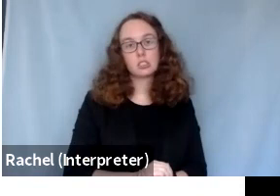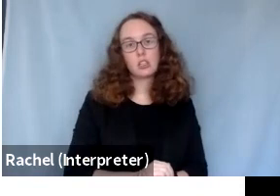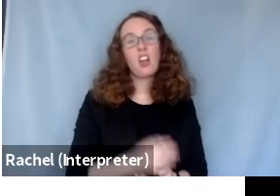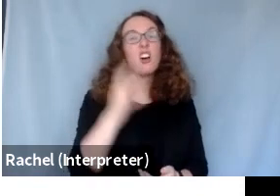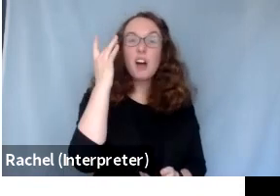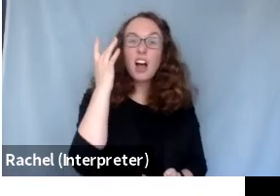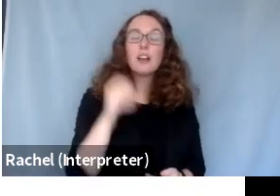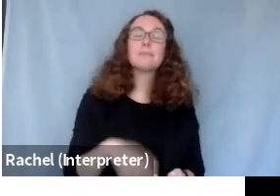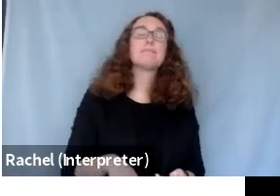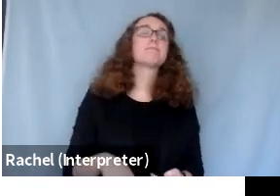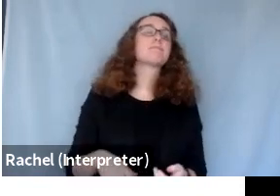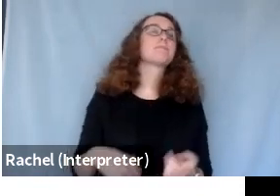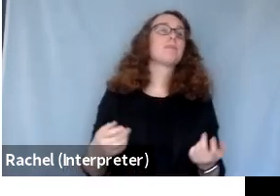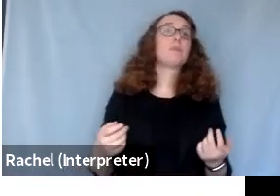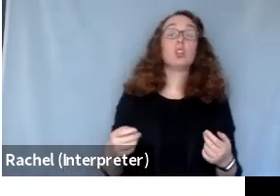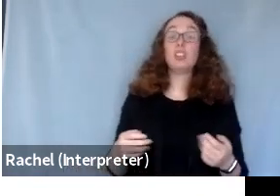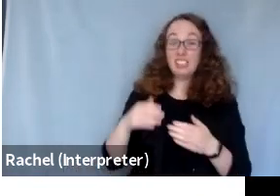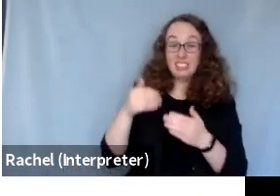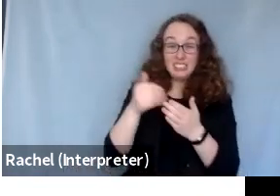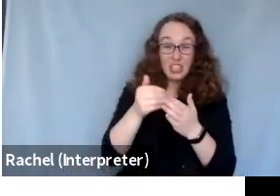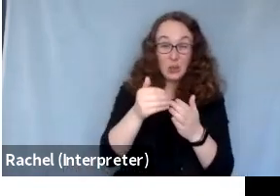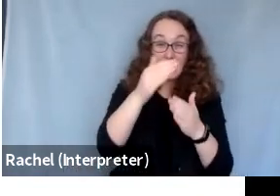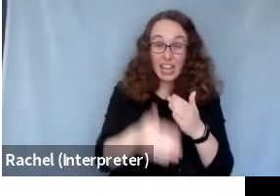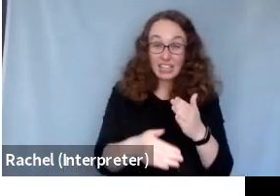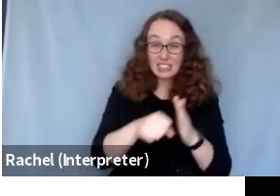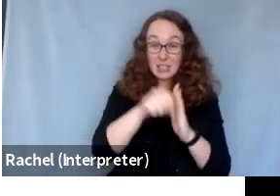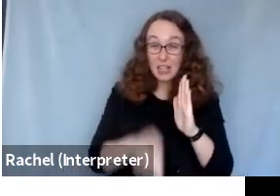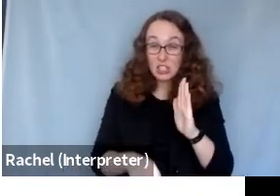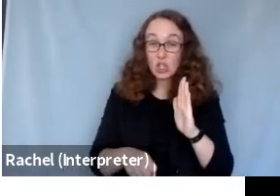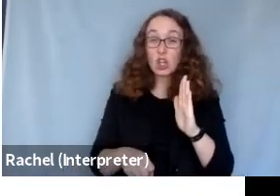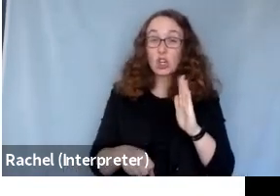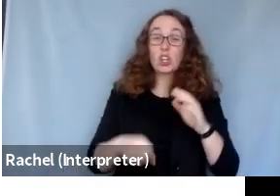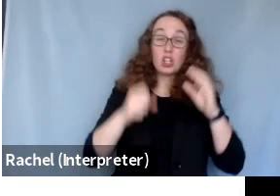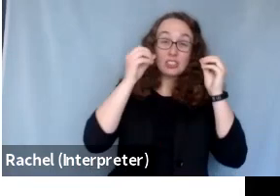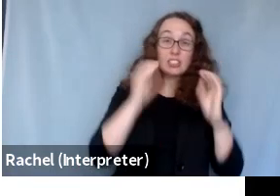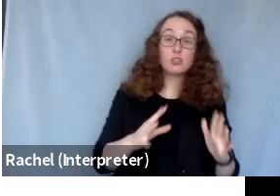going to use for the next semester already, and if it's something that they've adopted and they're going to use again